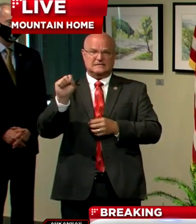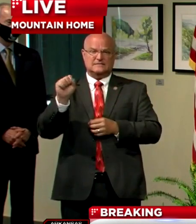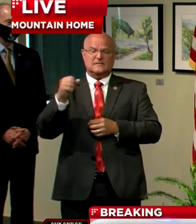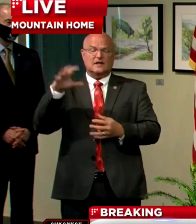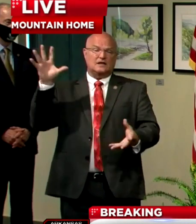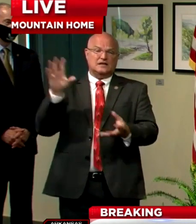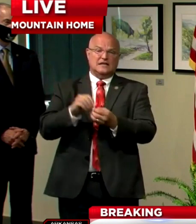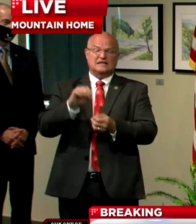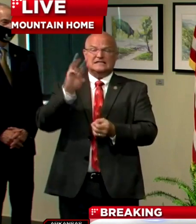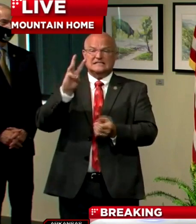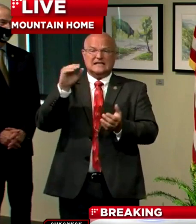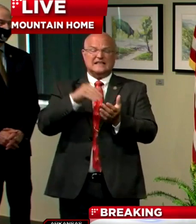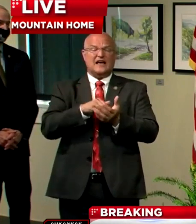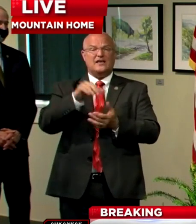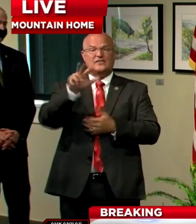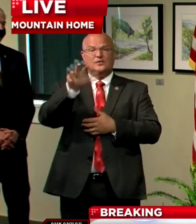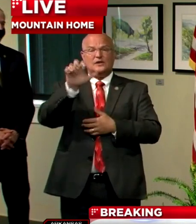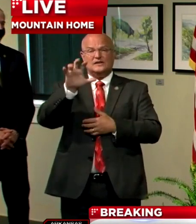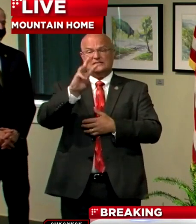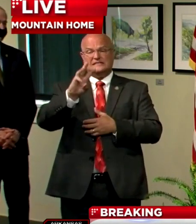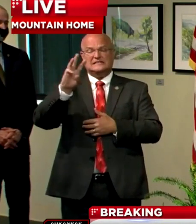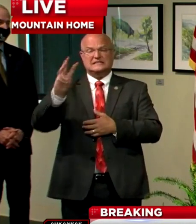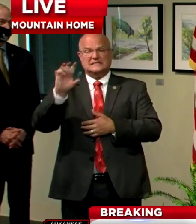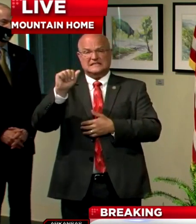IN OUR PUBLIC HEALTH REGIONS WE HAVE IT LUMPED IN WITH THE